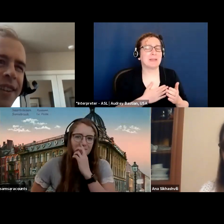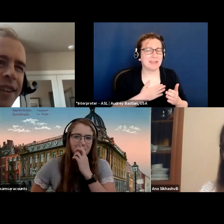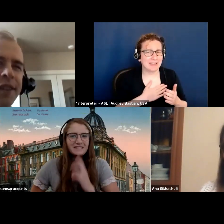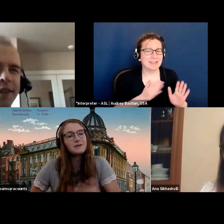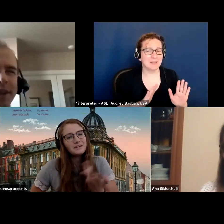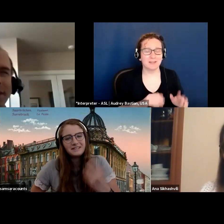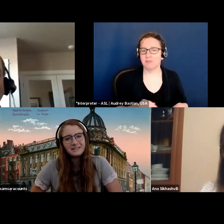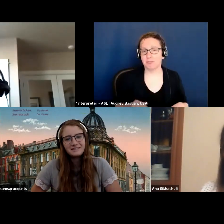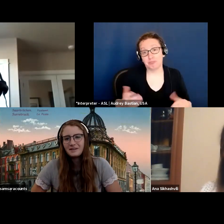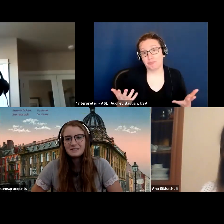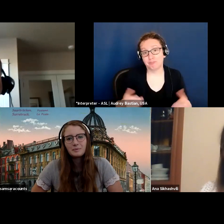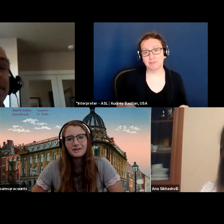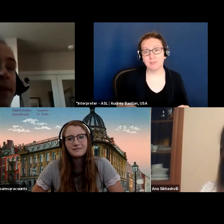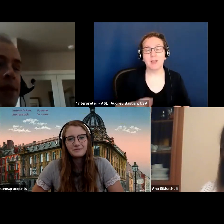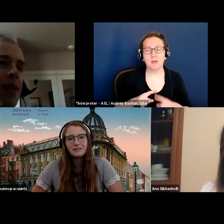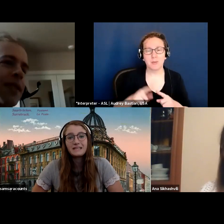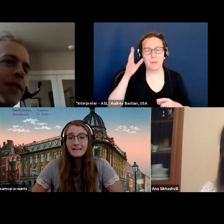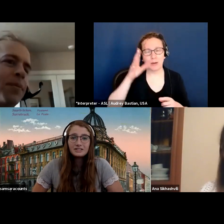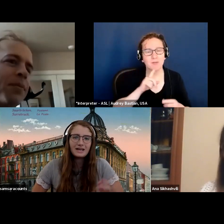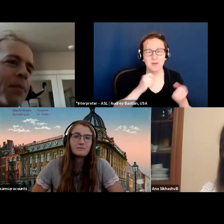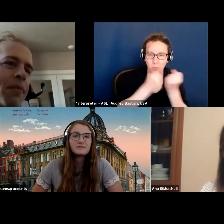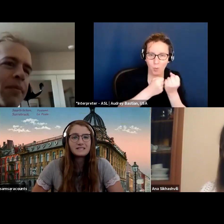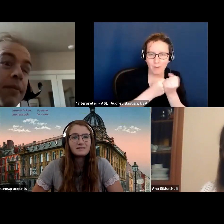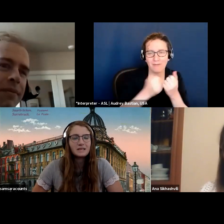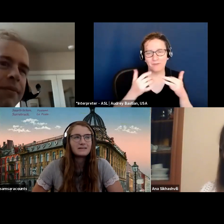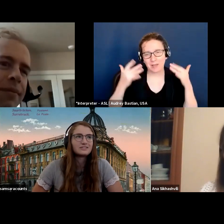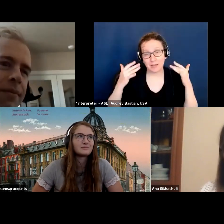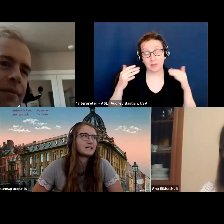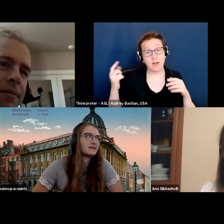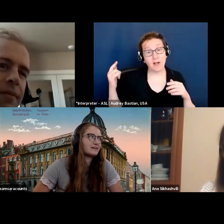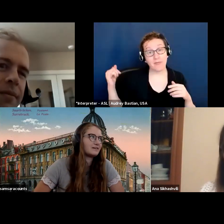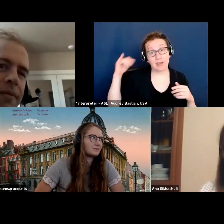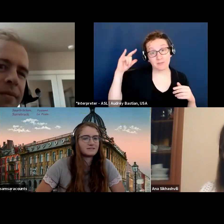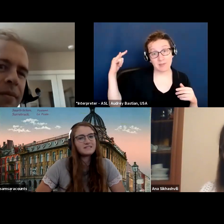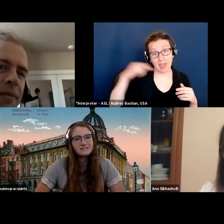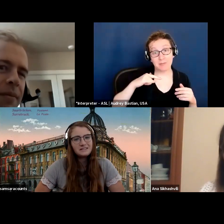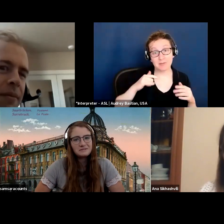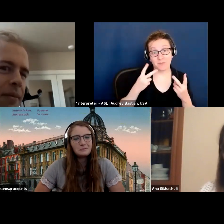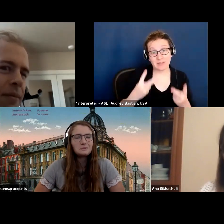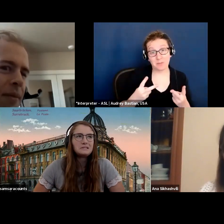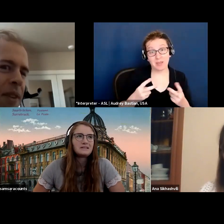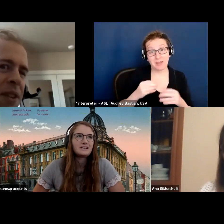But they were very supportive and friend limit they actually came and visit need Germany when I was there, so that was cool. >> JUSTIN HARFORD: